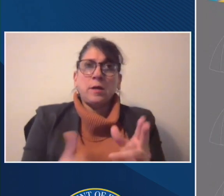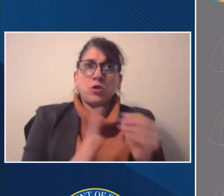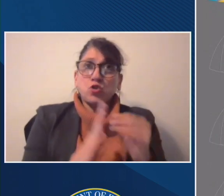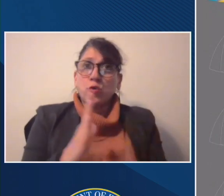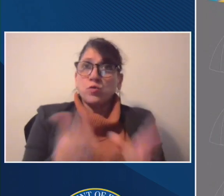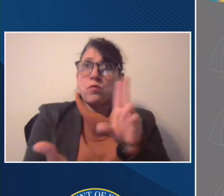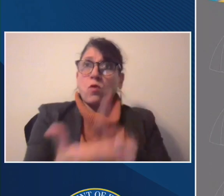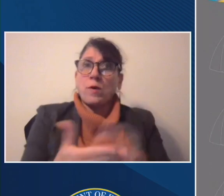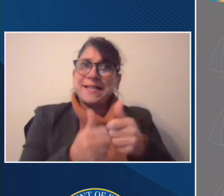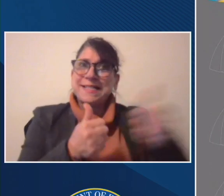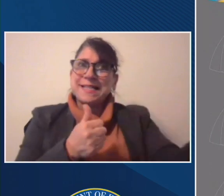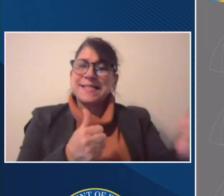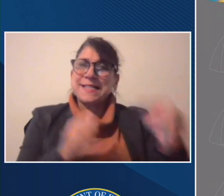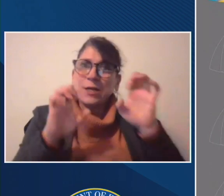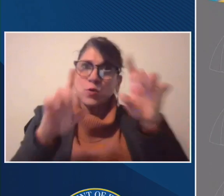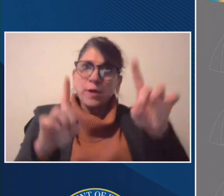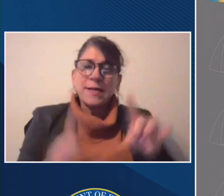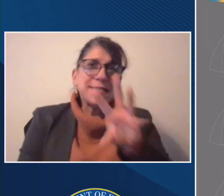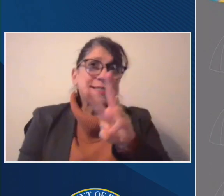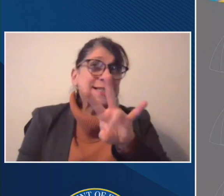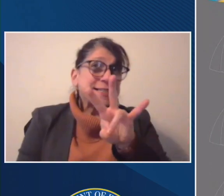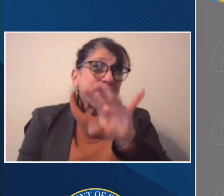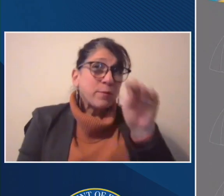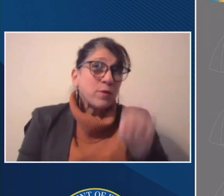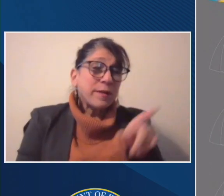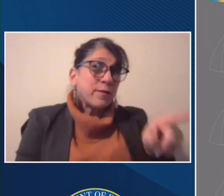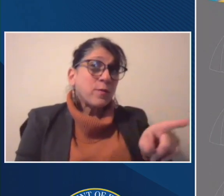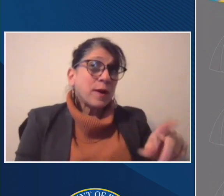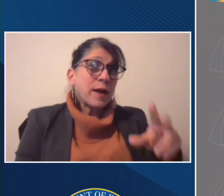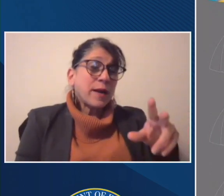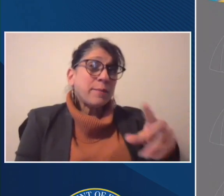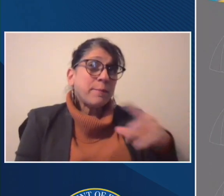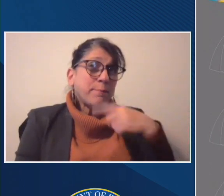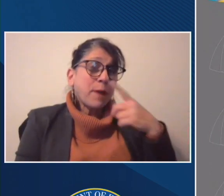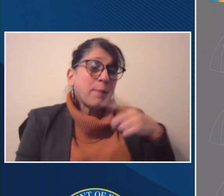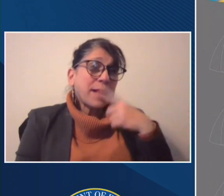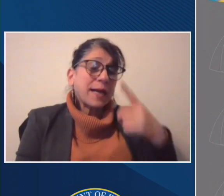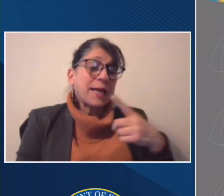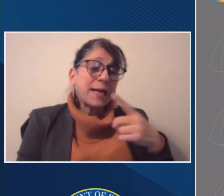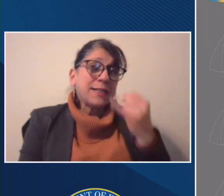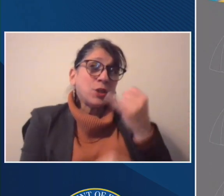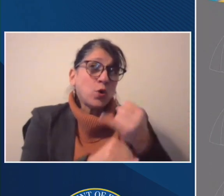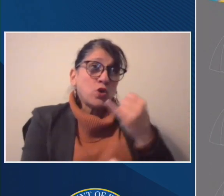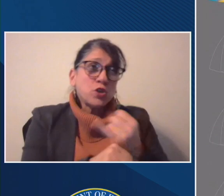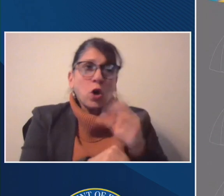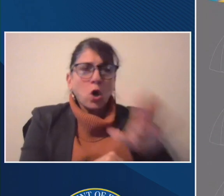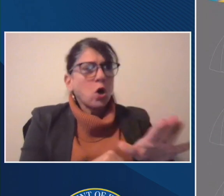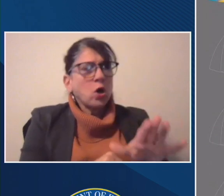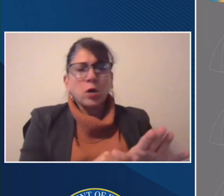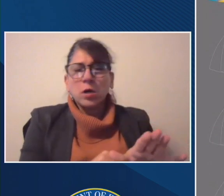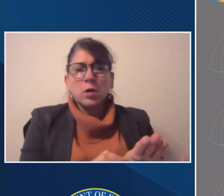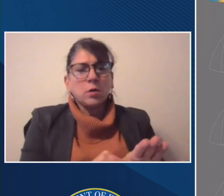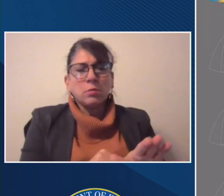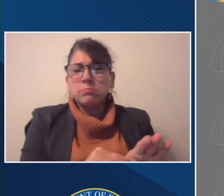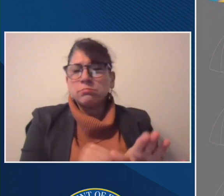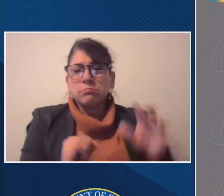67% of those were at public institutions. And her vast depth and breadth of